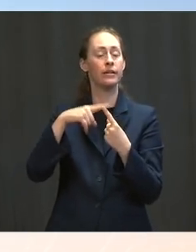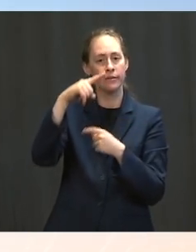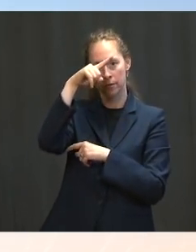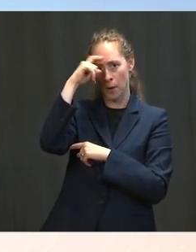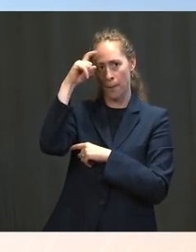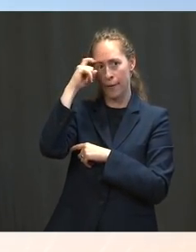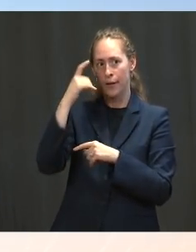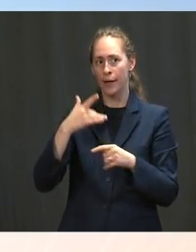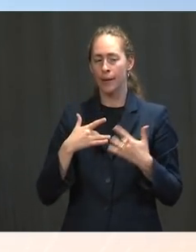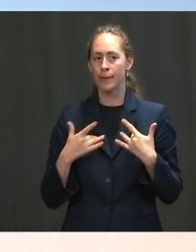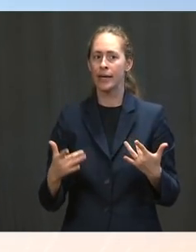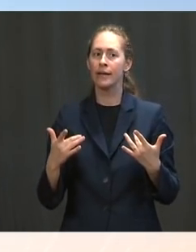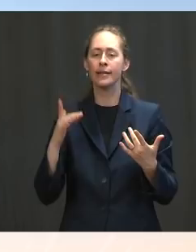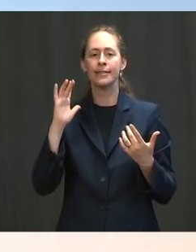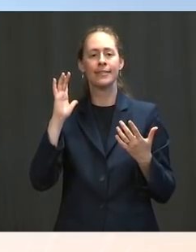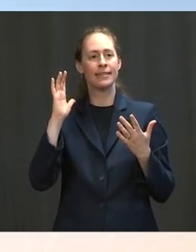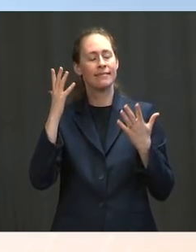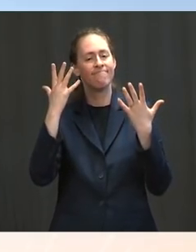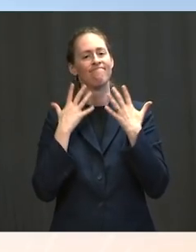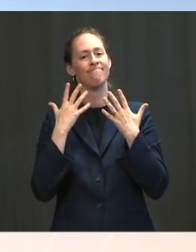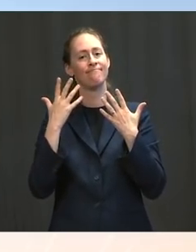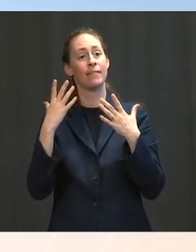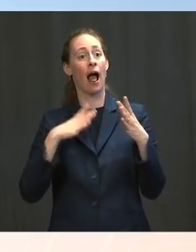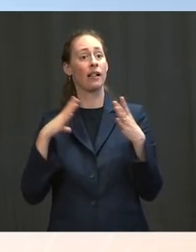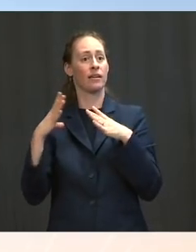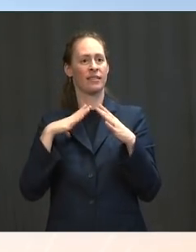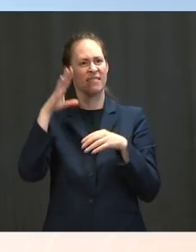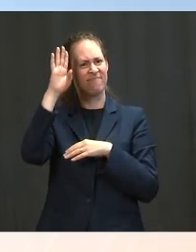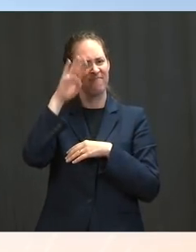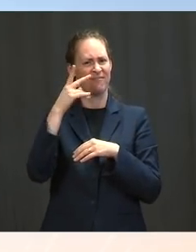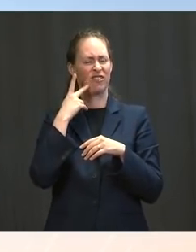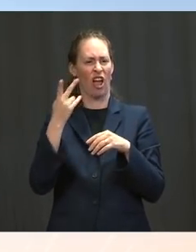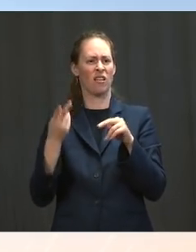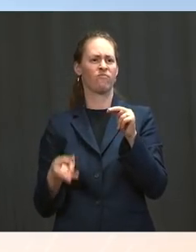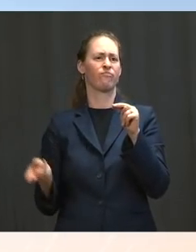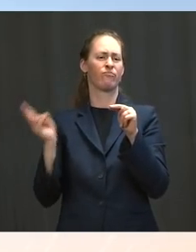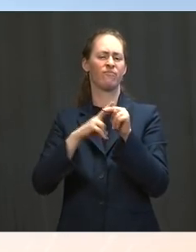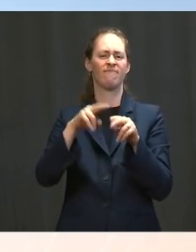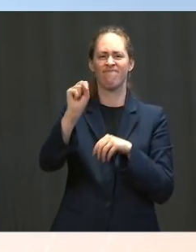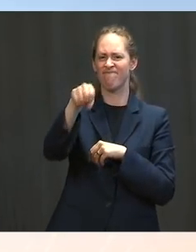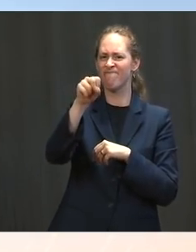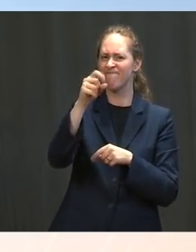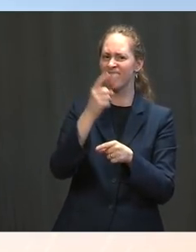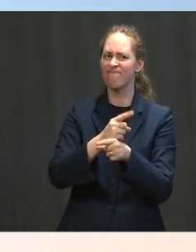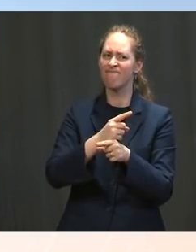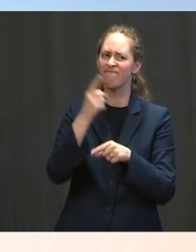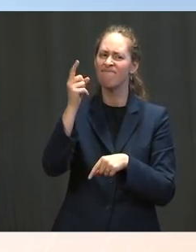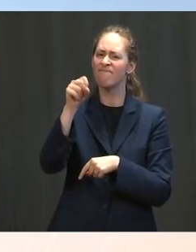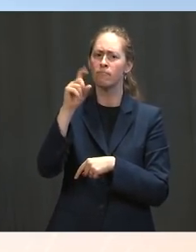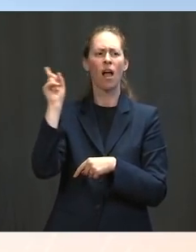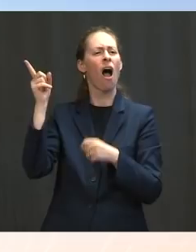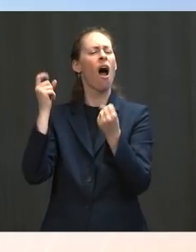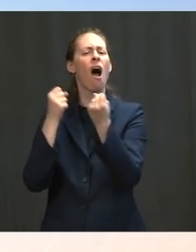And we saw that over the last weekend. But I will say that he will continue to advocate for, and the mayor may want to discuss this --